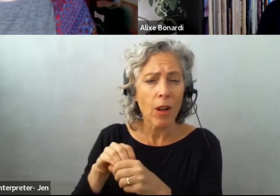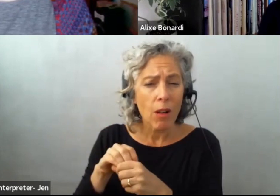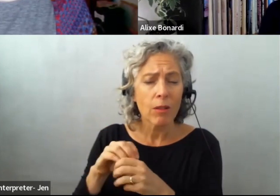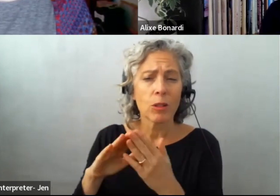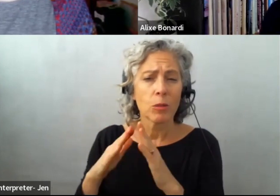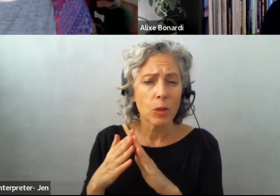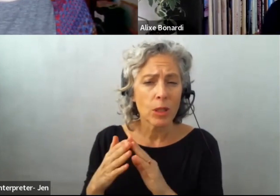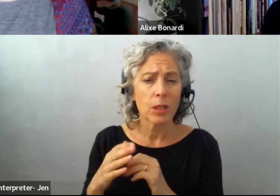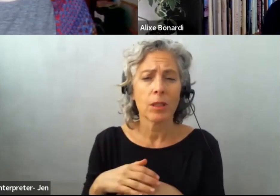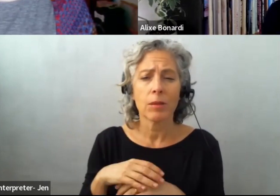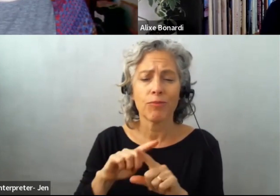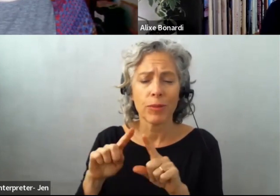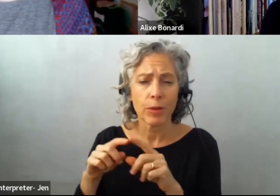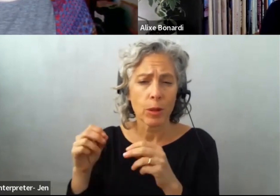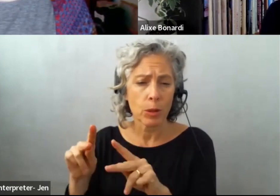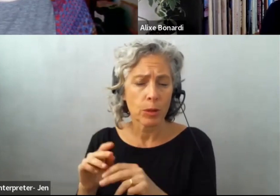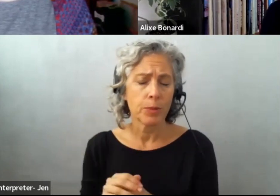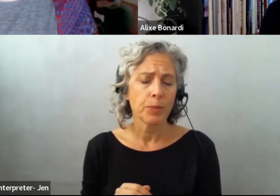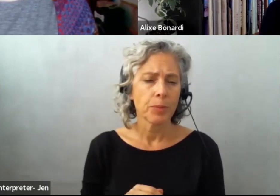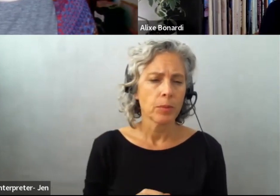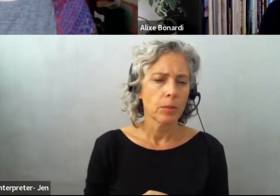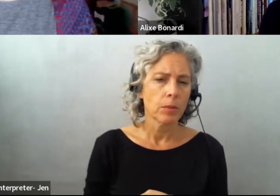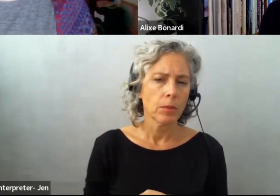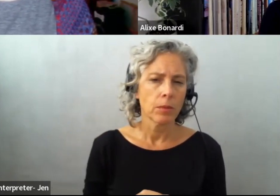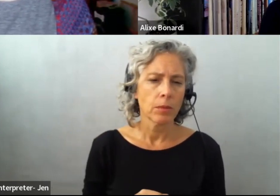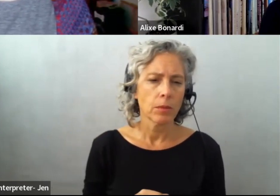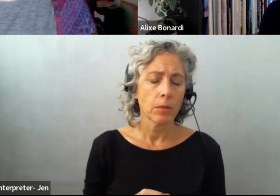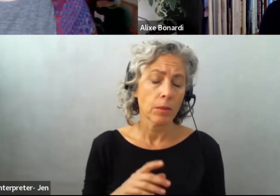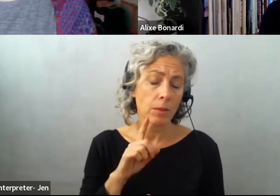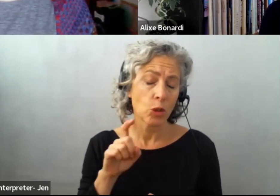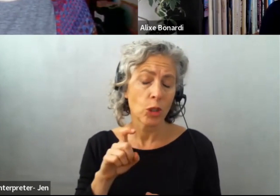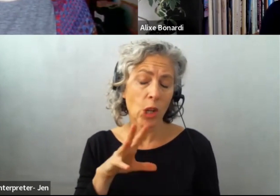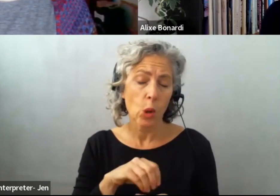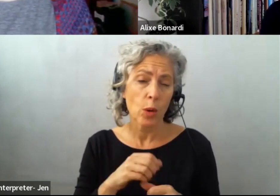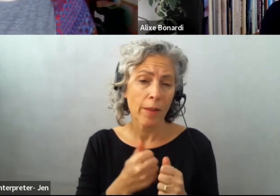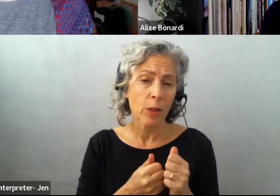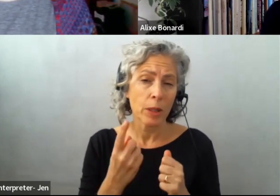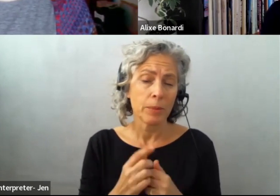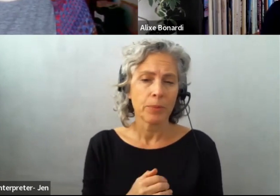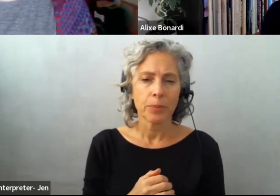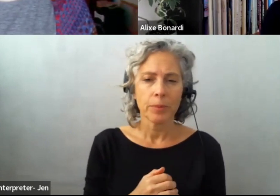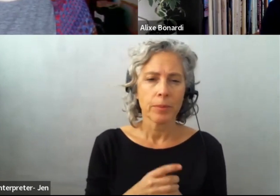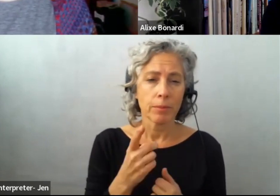opportunities, just to include everyone you've brought to you've brought forward so many